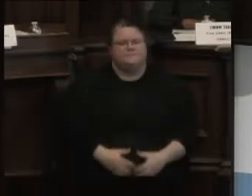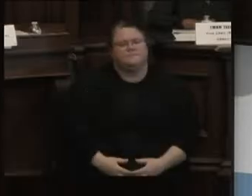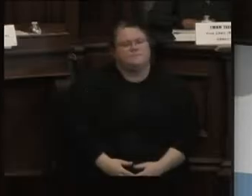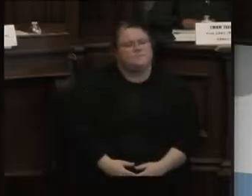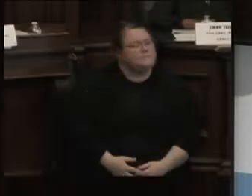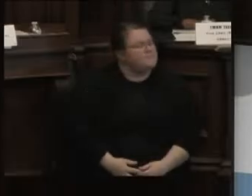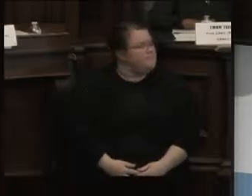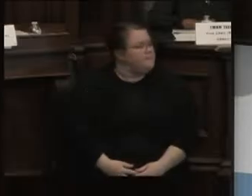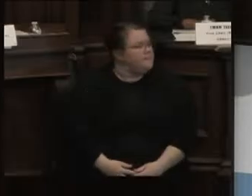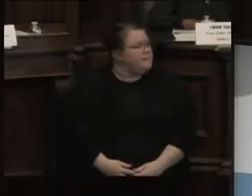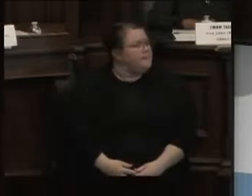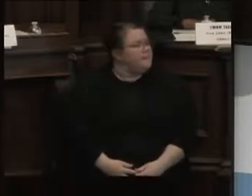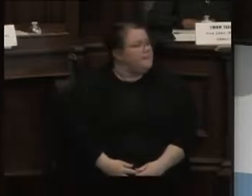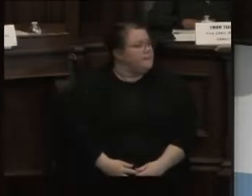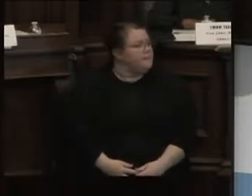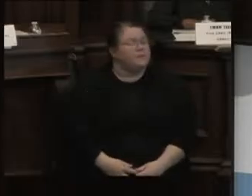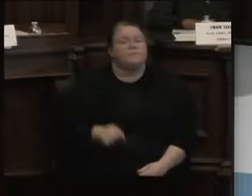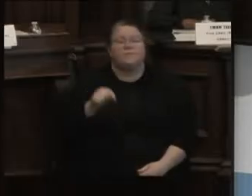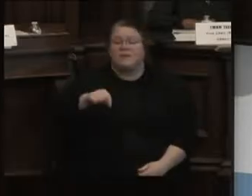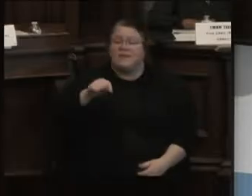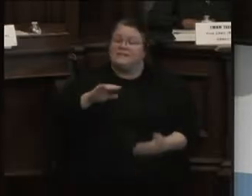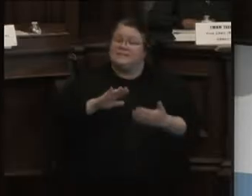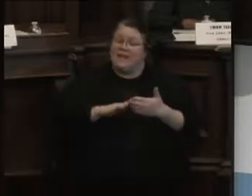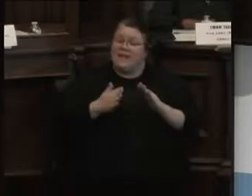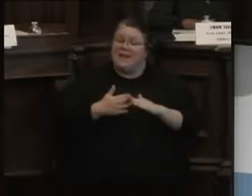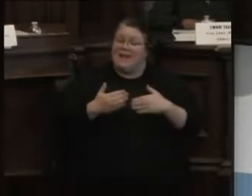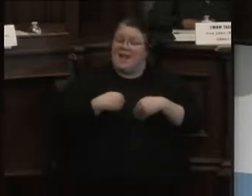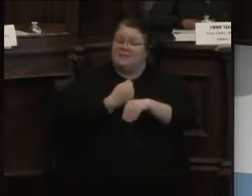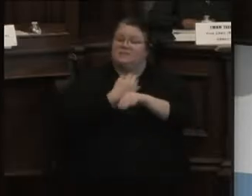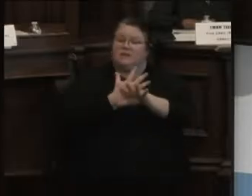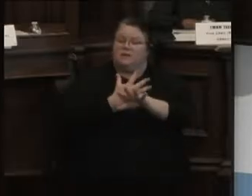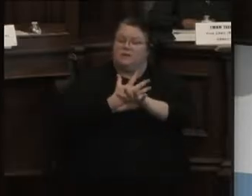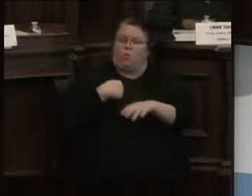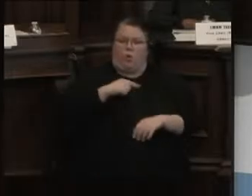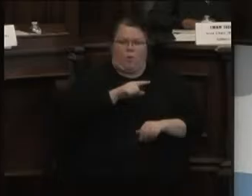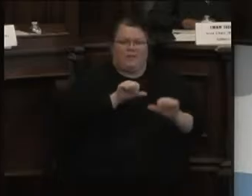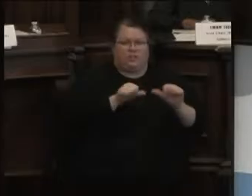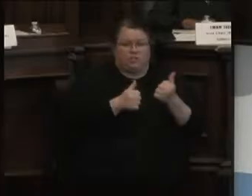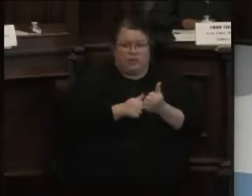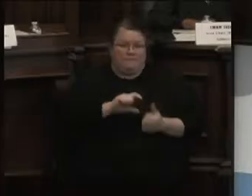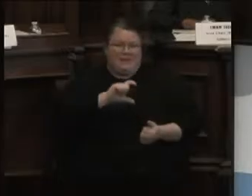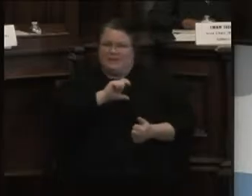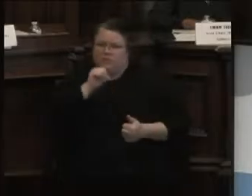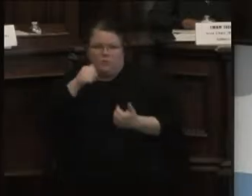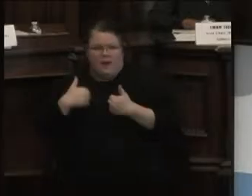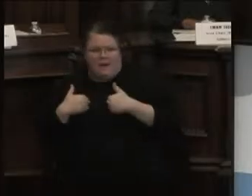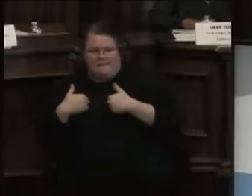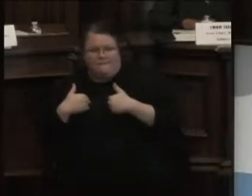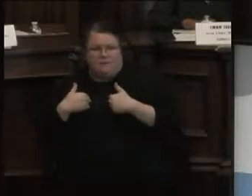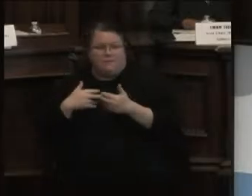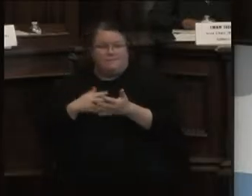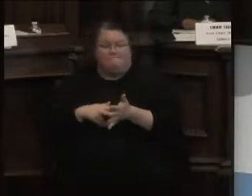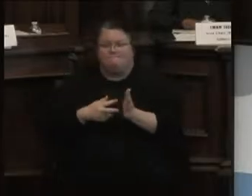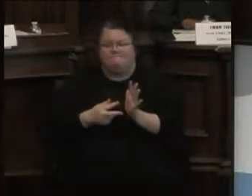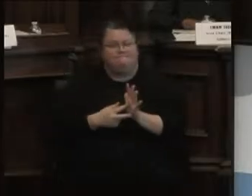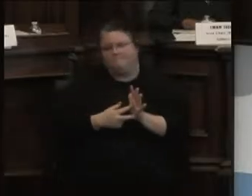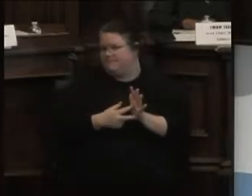have the. We are the, as far as I can tell, the only agency in